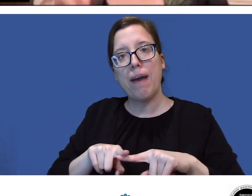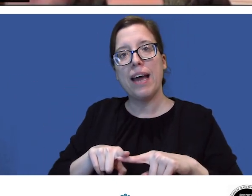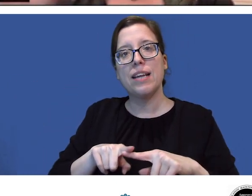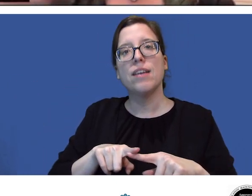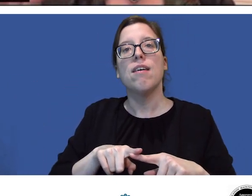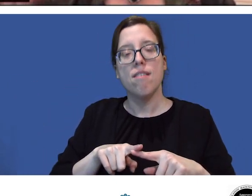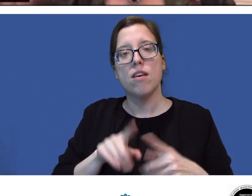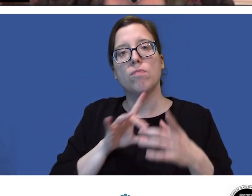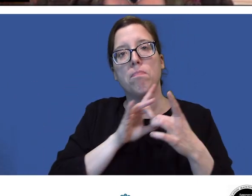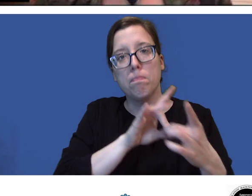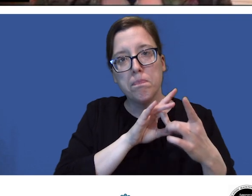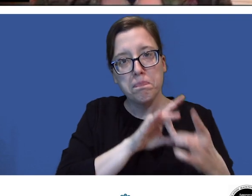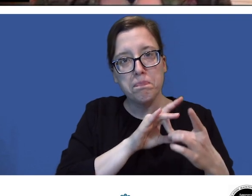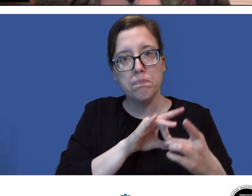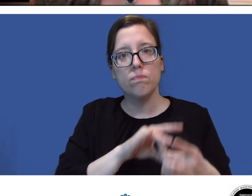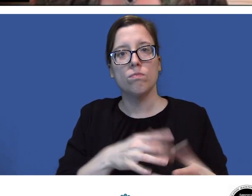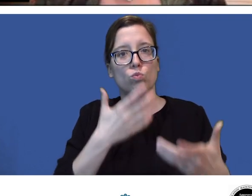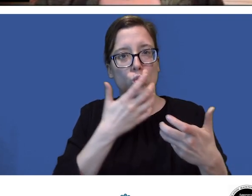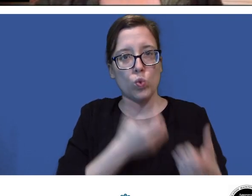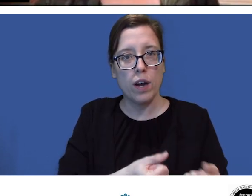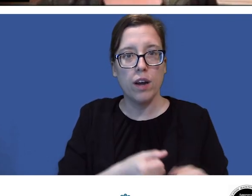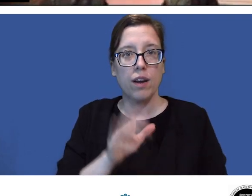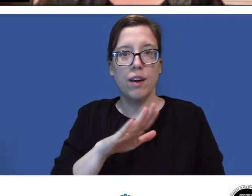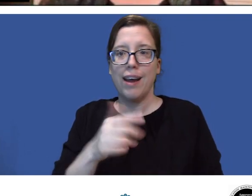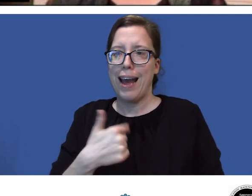That, too, is an element of trust. They have to trust that if you've